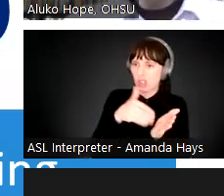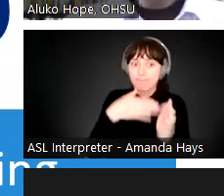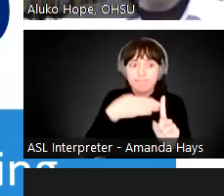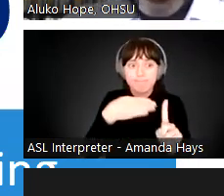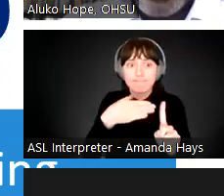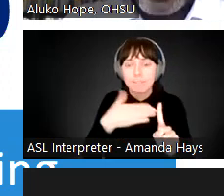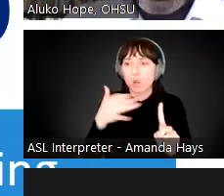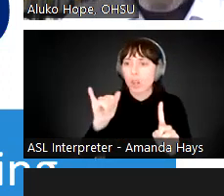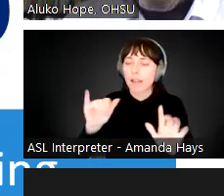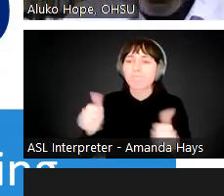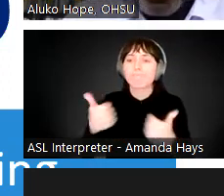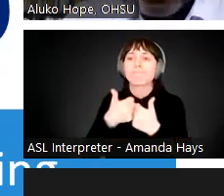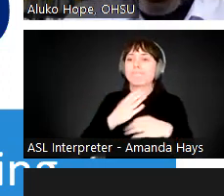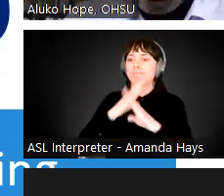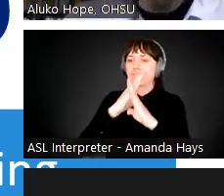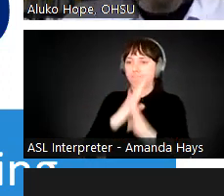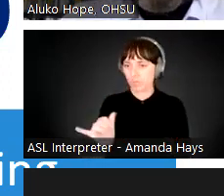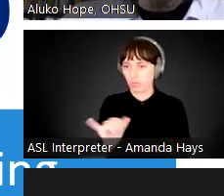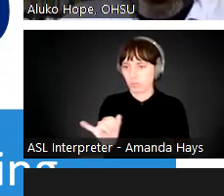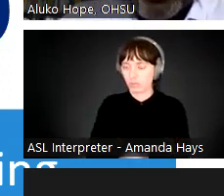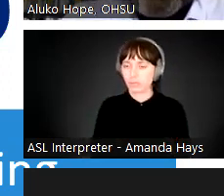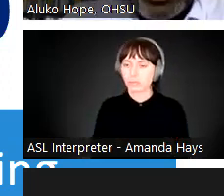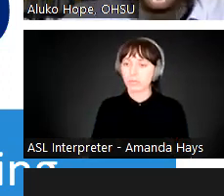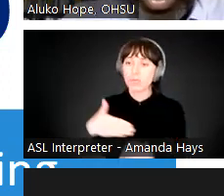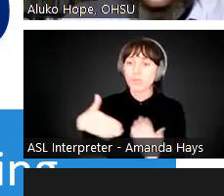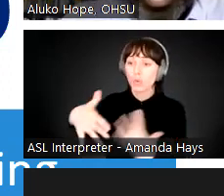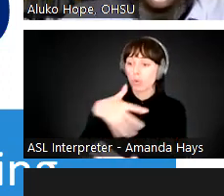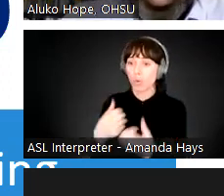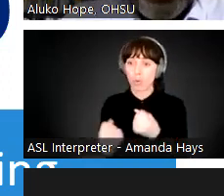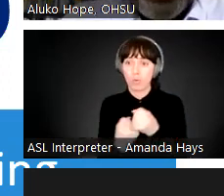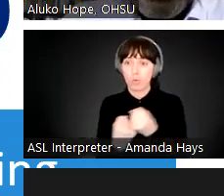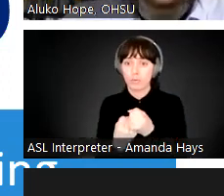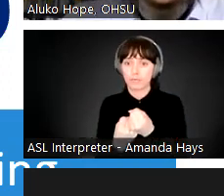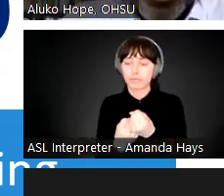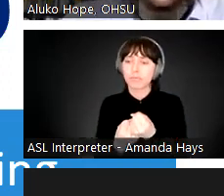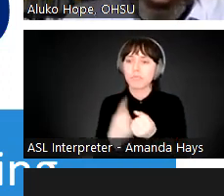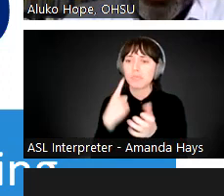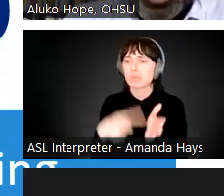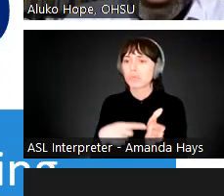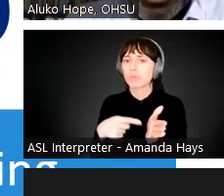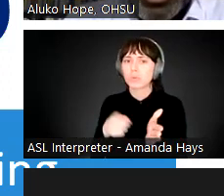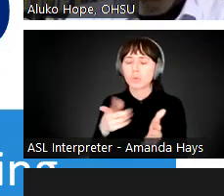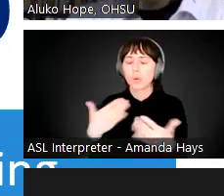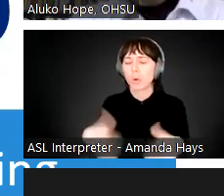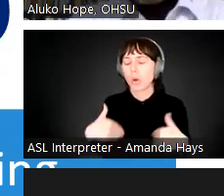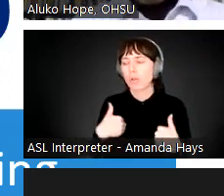getting better difficult. Social support. When you're struggling with fatigue and symptoms getting worse with